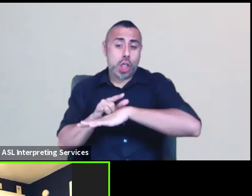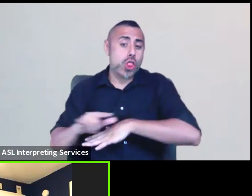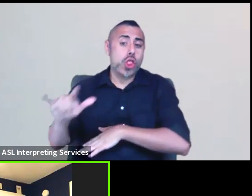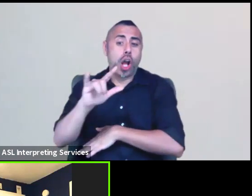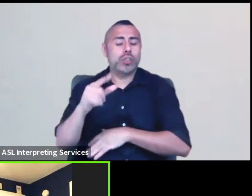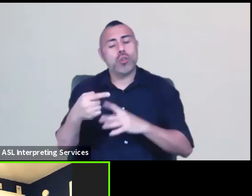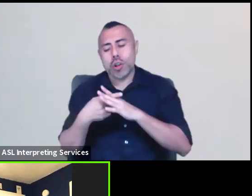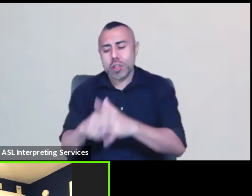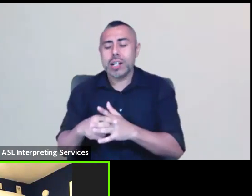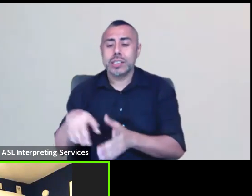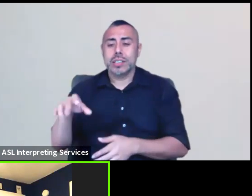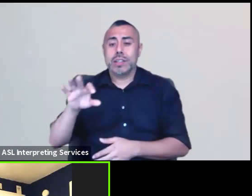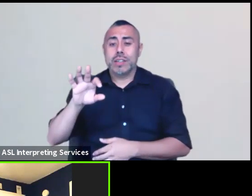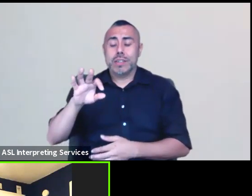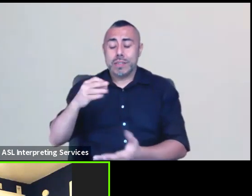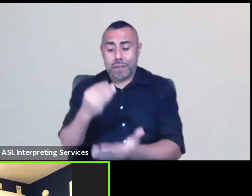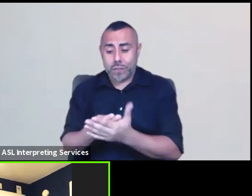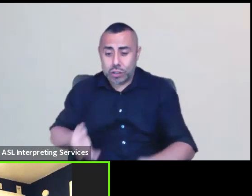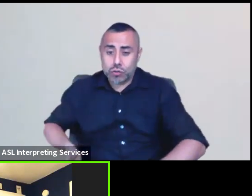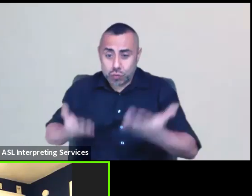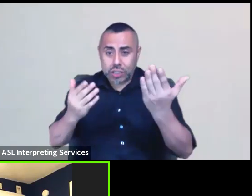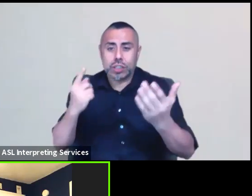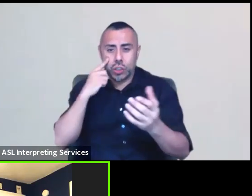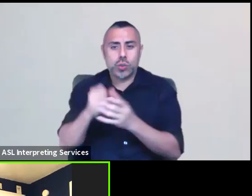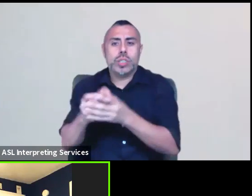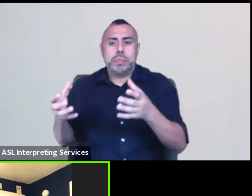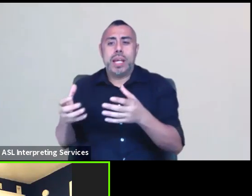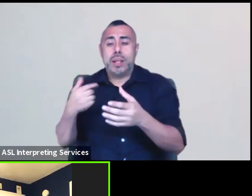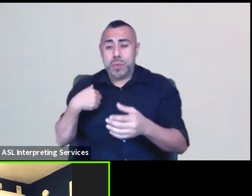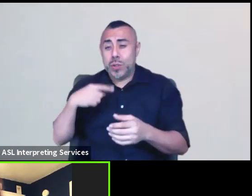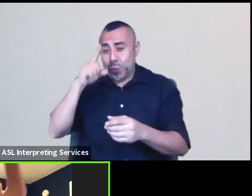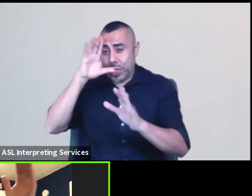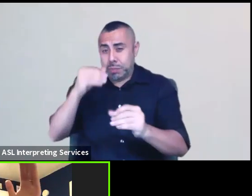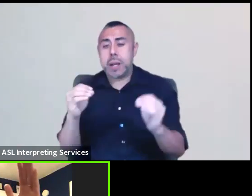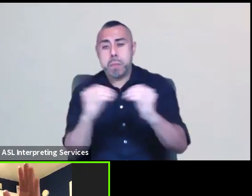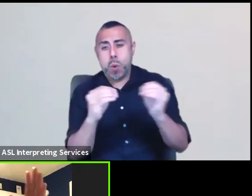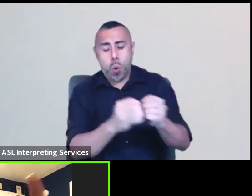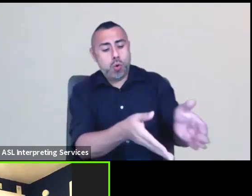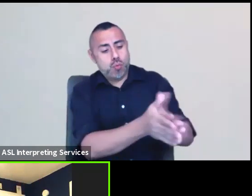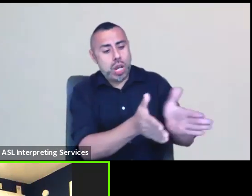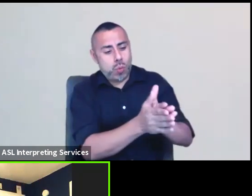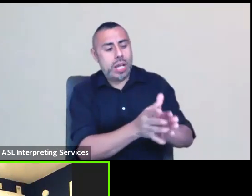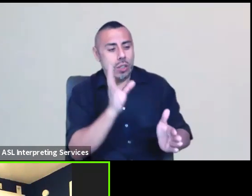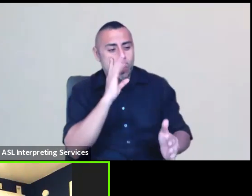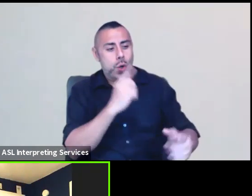We expect requests to keep on going up as this continues on and we're gonna keep on fundraising to meet that demand.